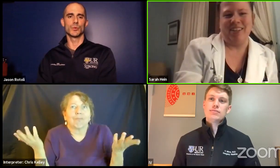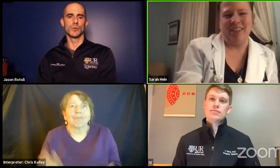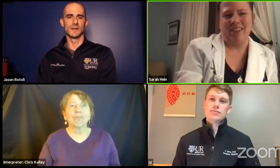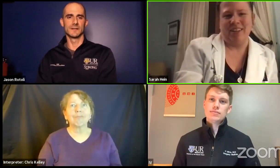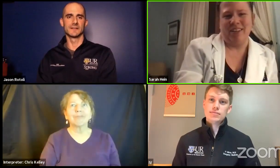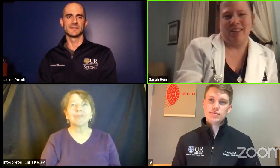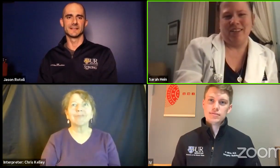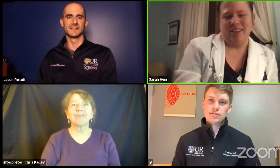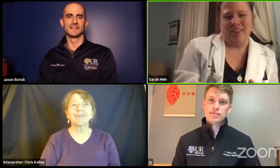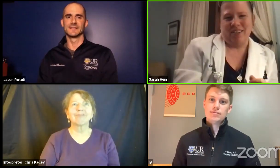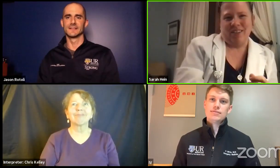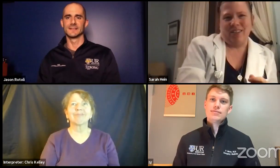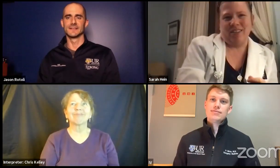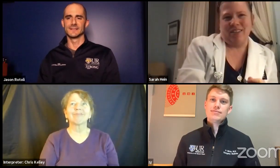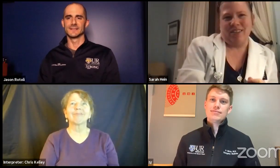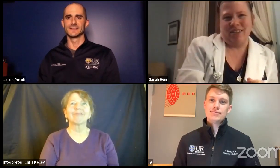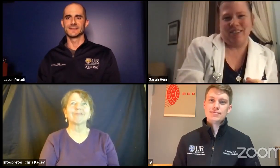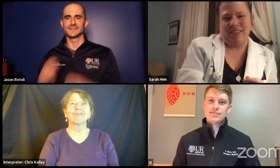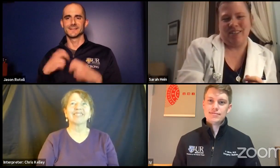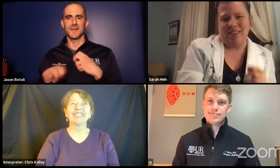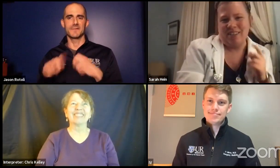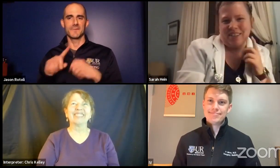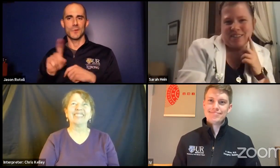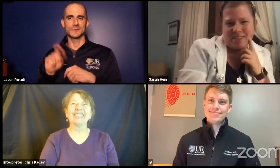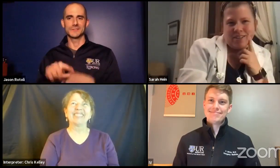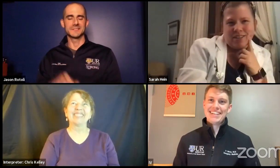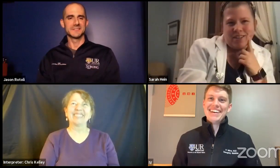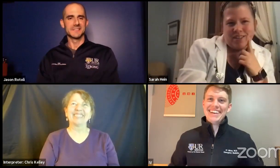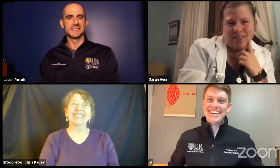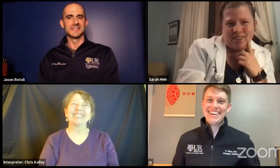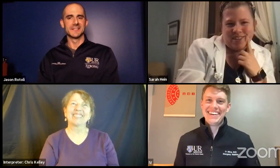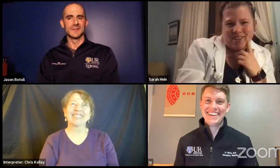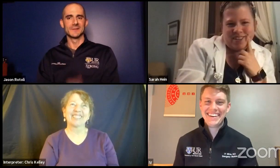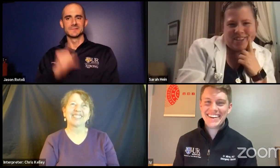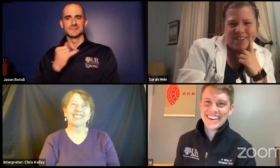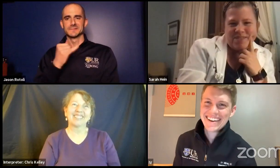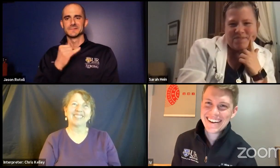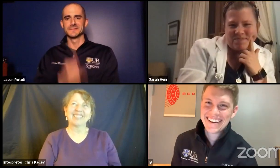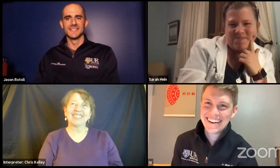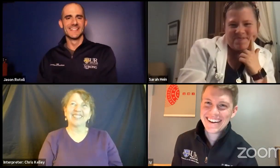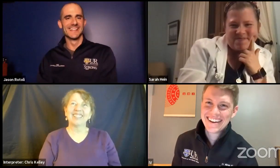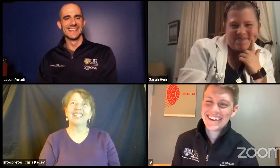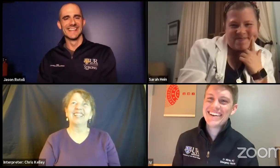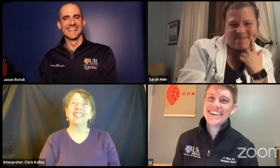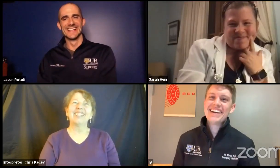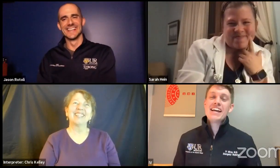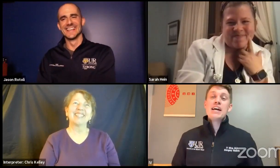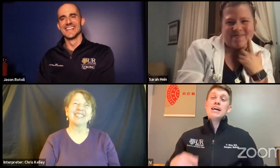interpreter working to xwets to make sure access and communication is very